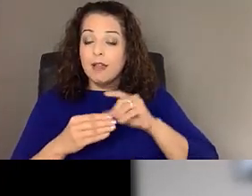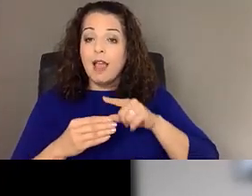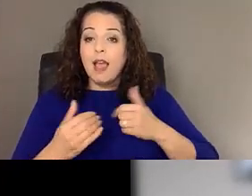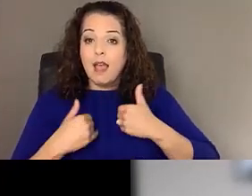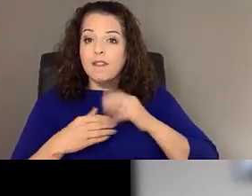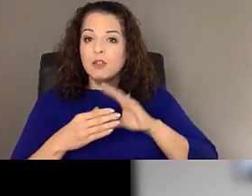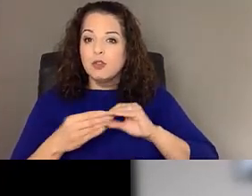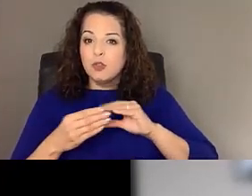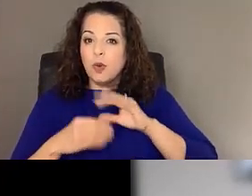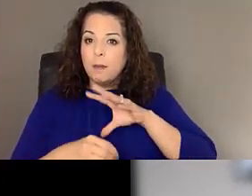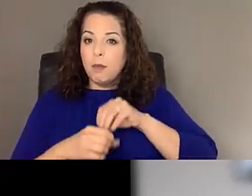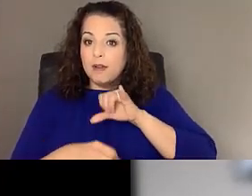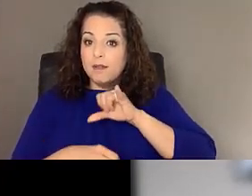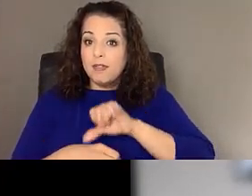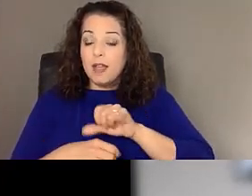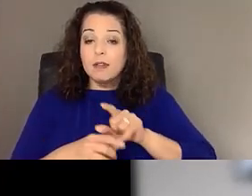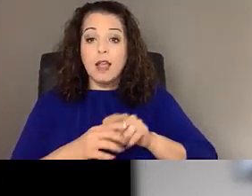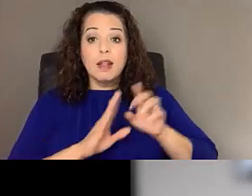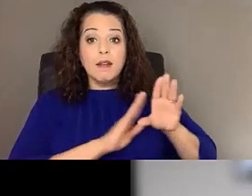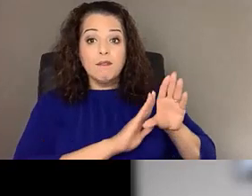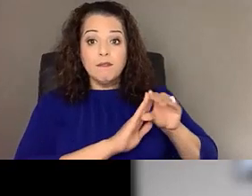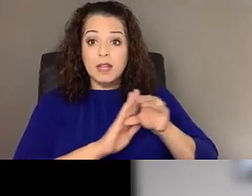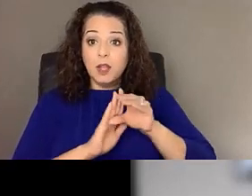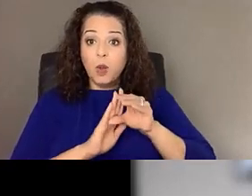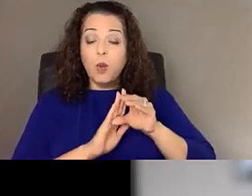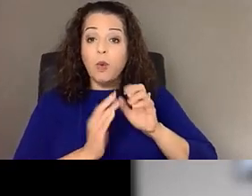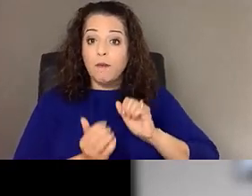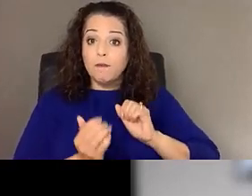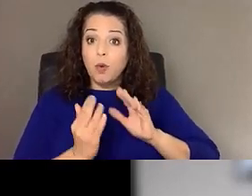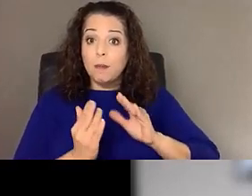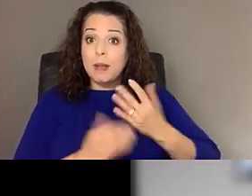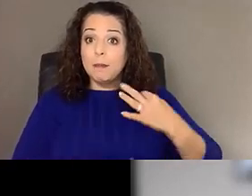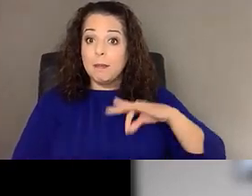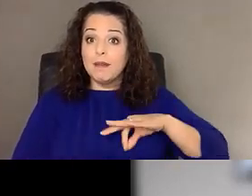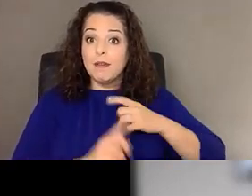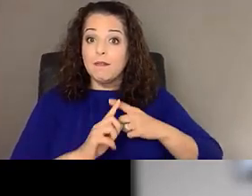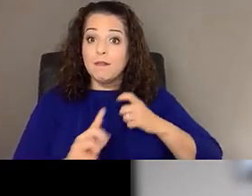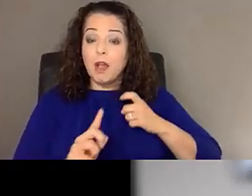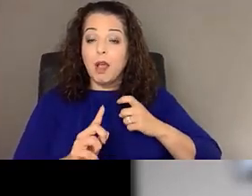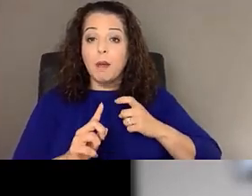And video formats benefit from augmenting the video